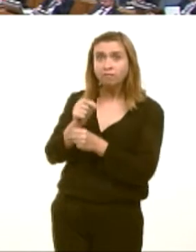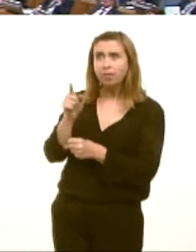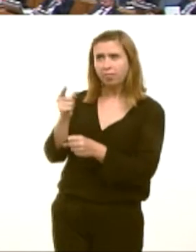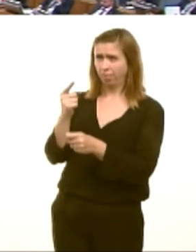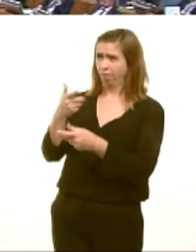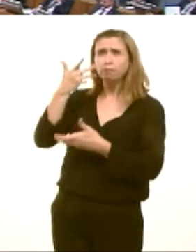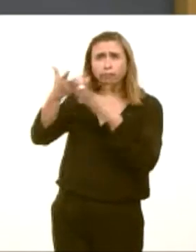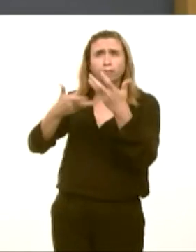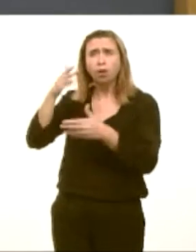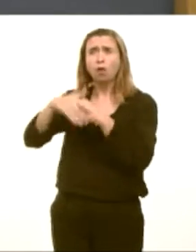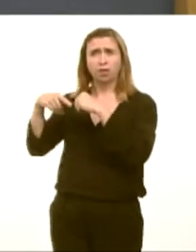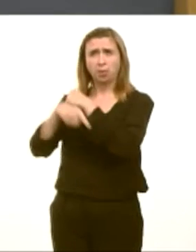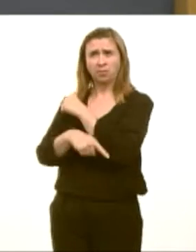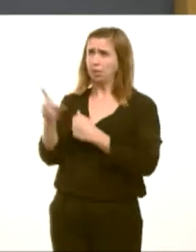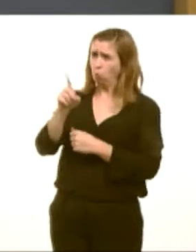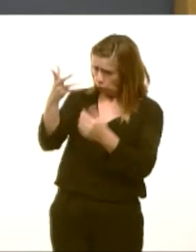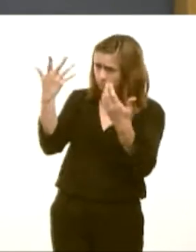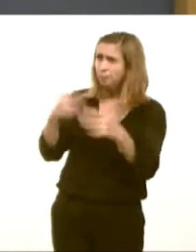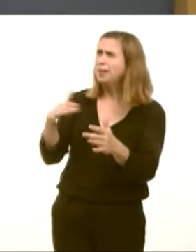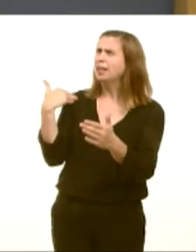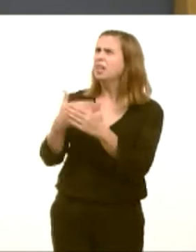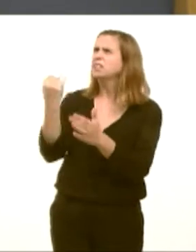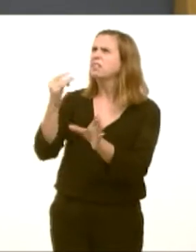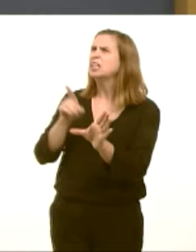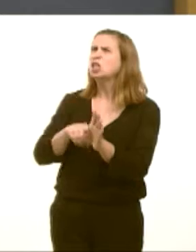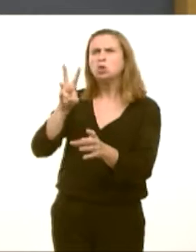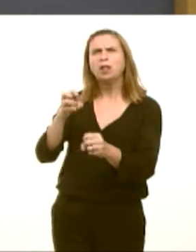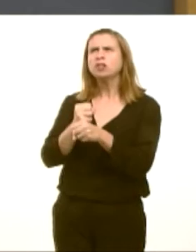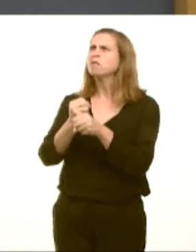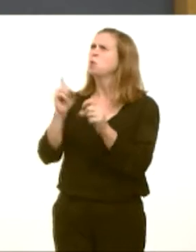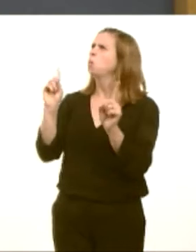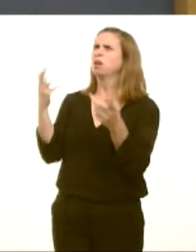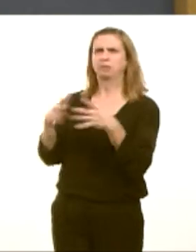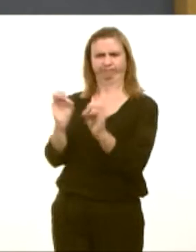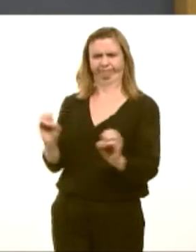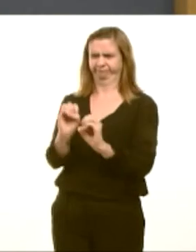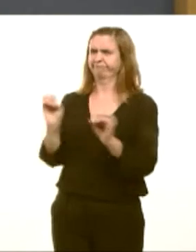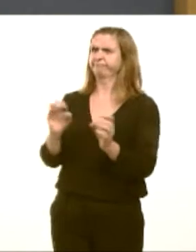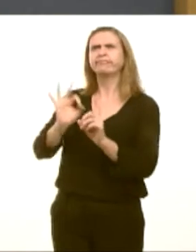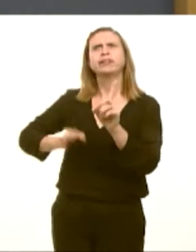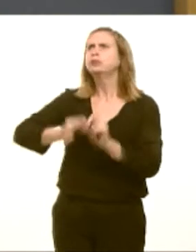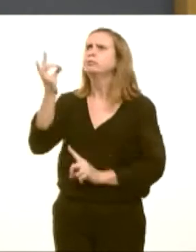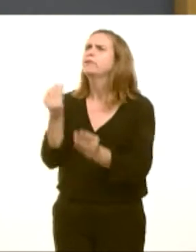What have you done in the last 17 years here in this place? You havenít done anything to improve the economy.